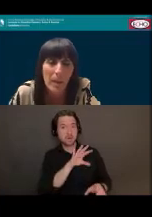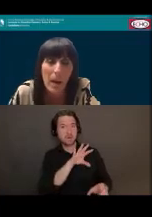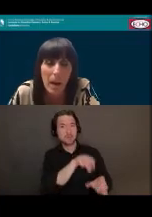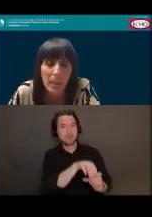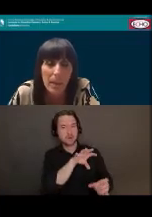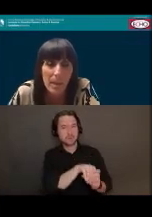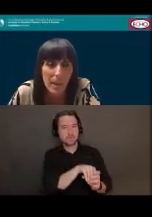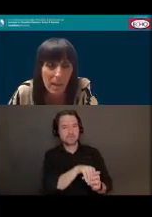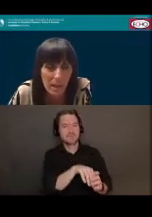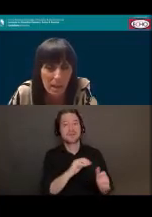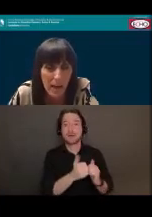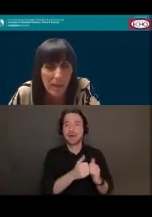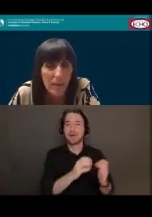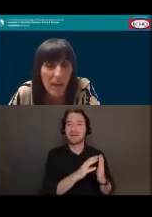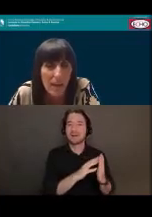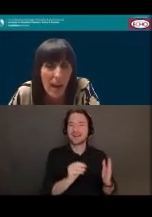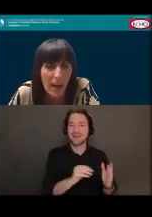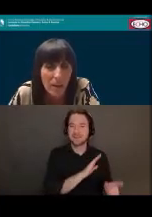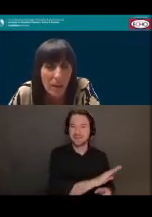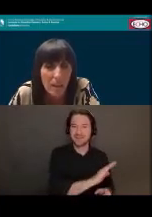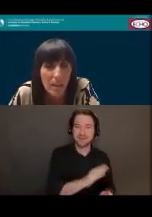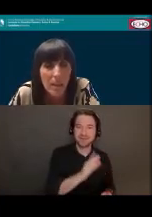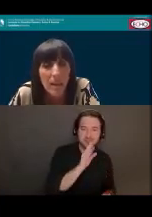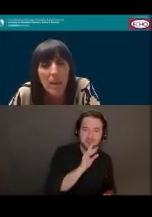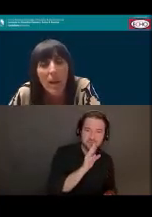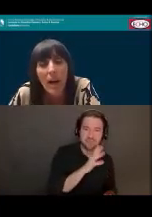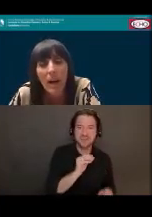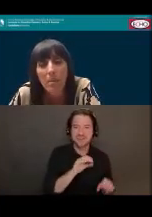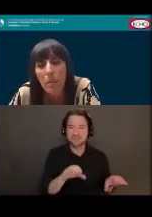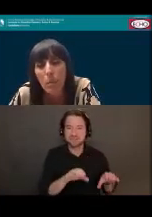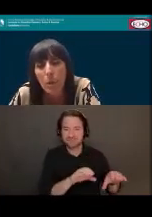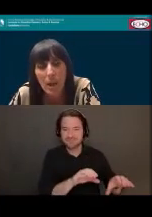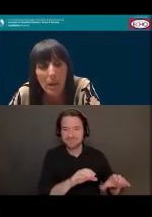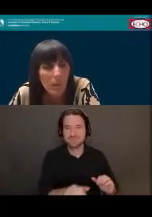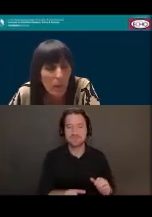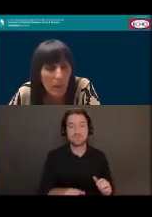copying their sounds and actions, which helps with